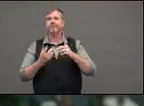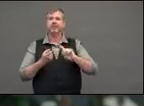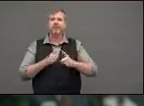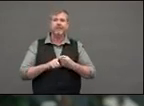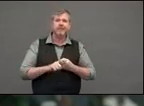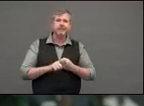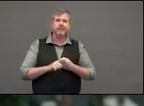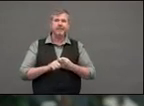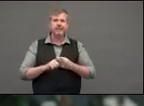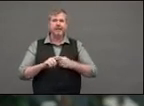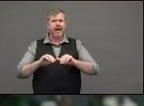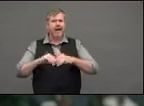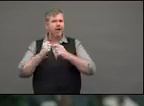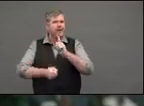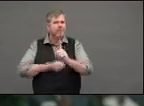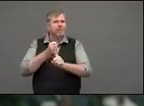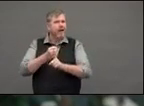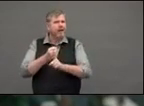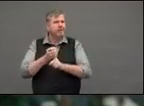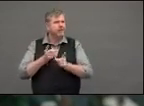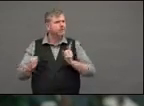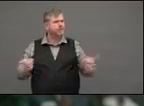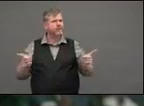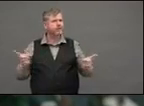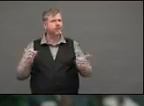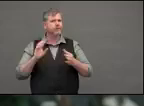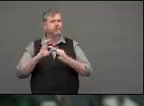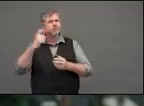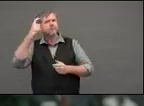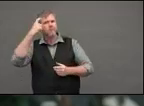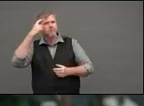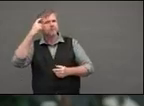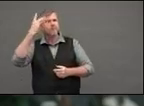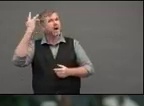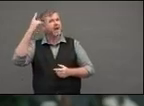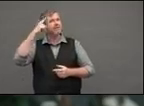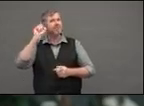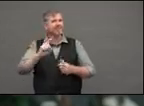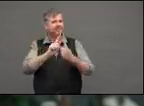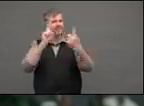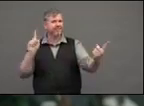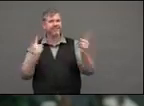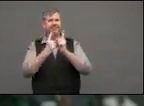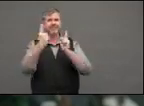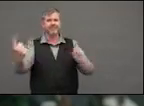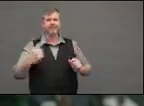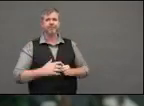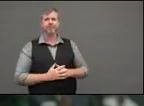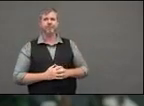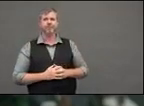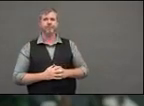distance we've had to keep to keep because of COVID i mean we cannot hang out with our friends or really